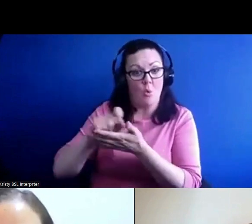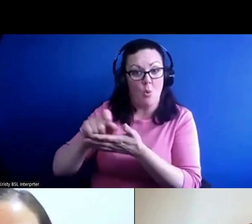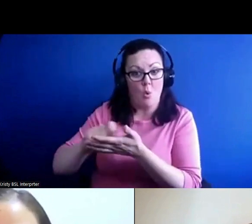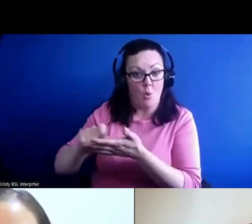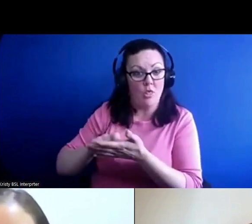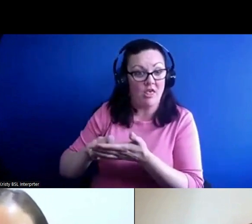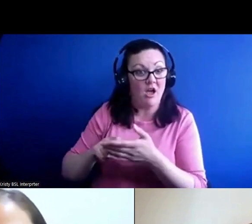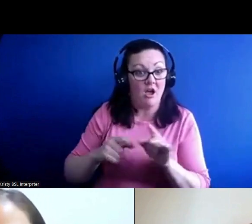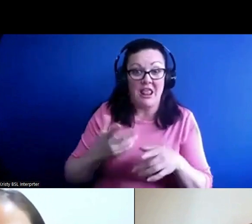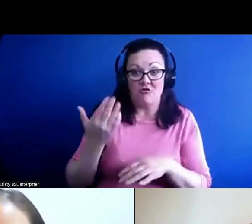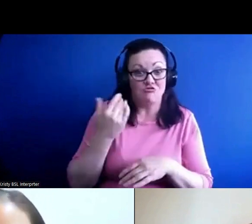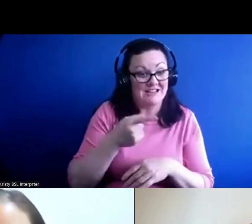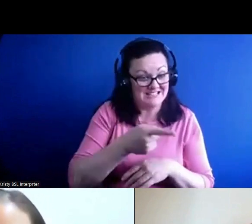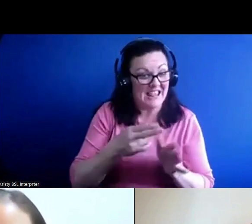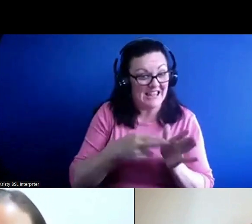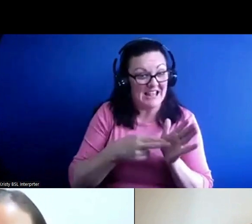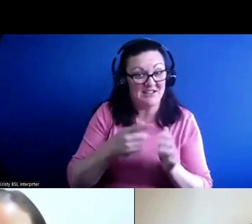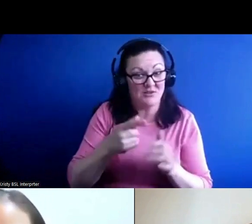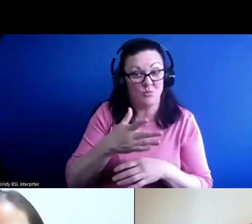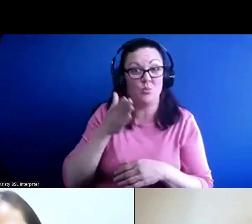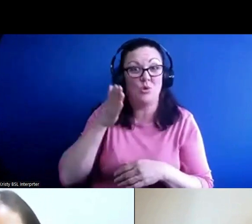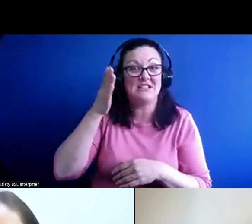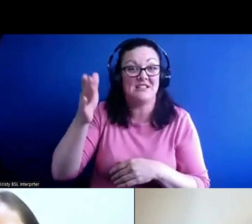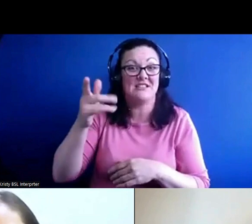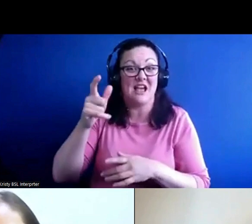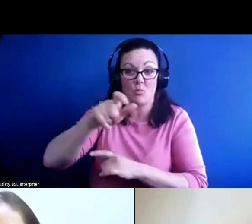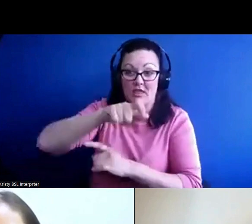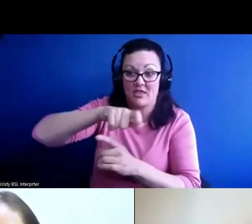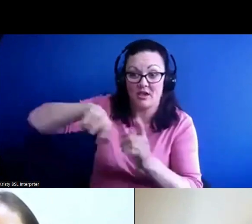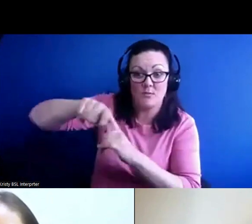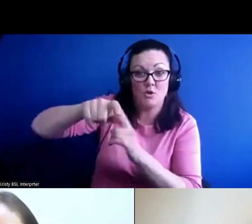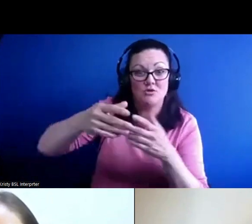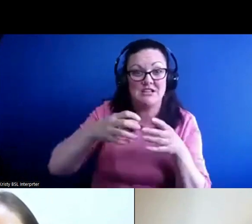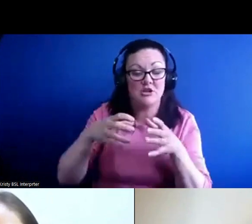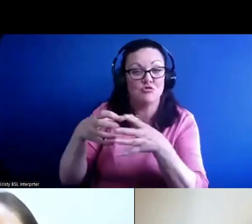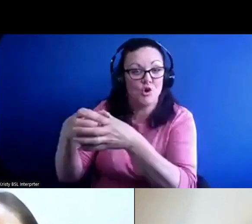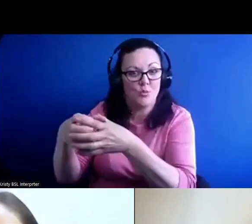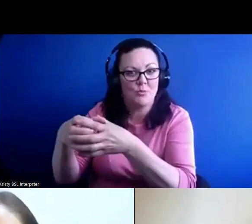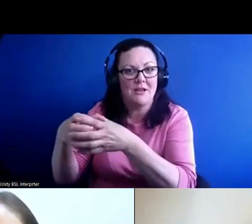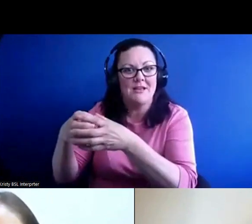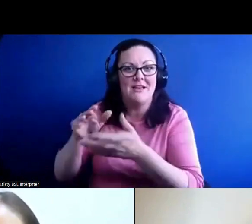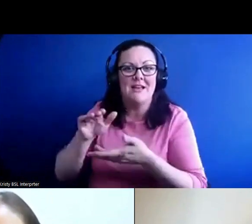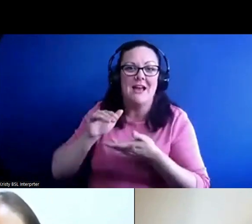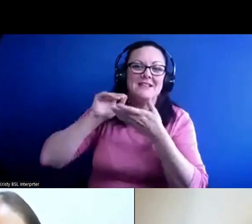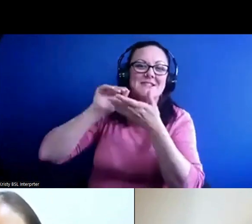group. Submitted to an academic journal and that was great fun. it was wonderful to do that.